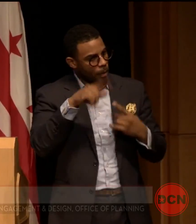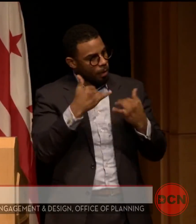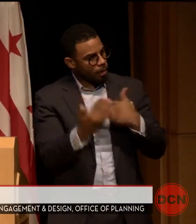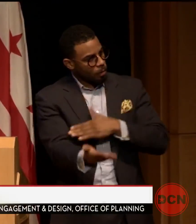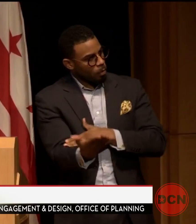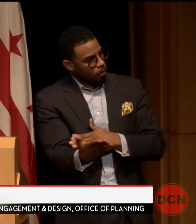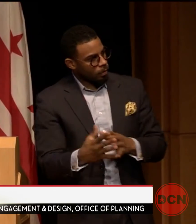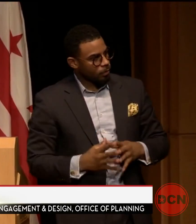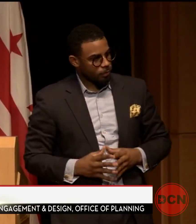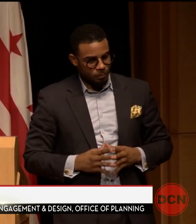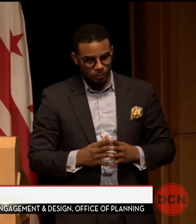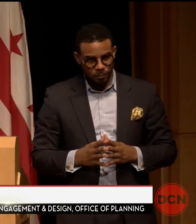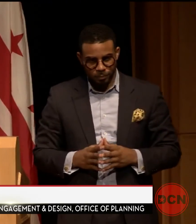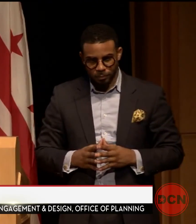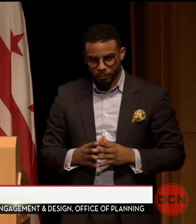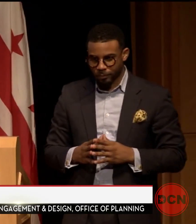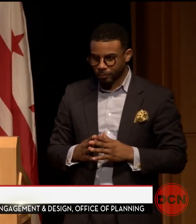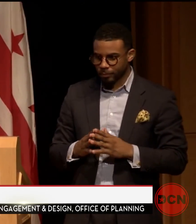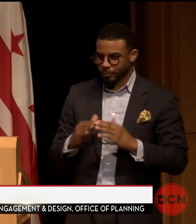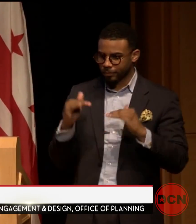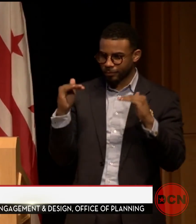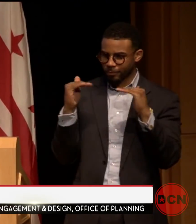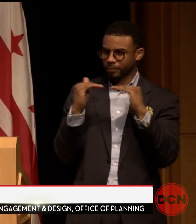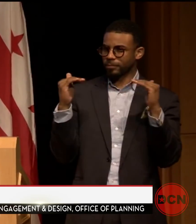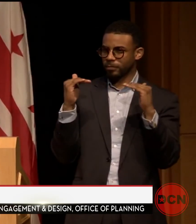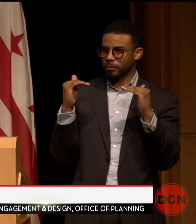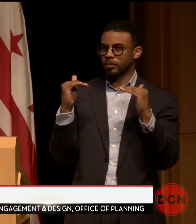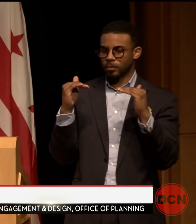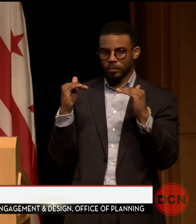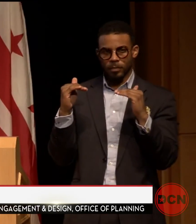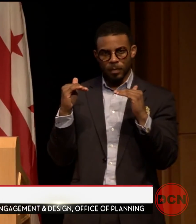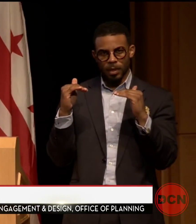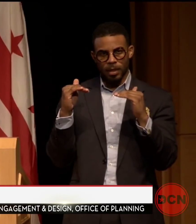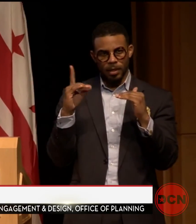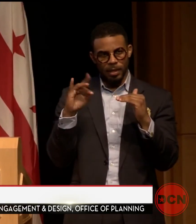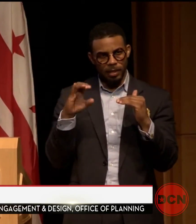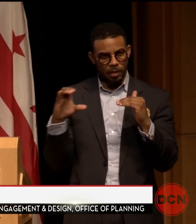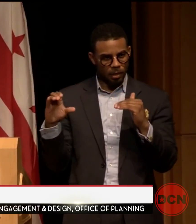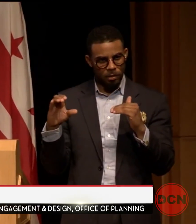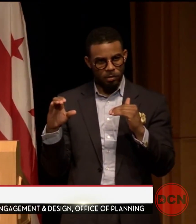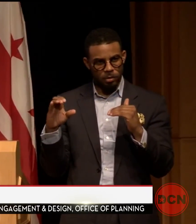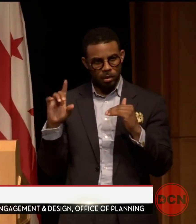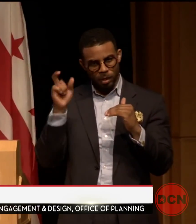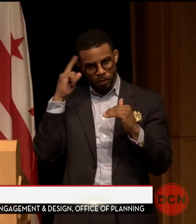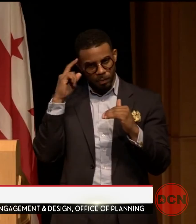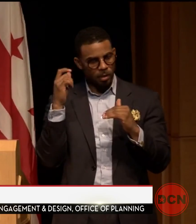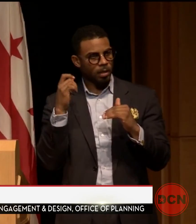MORNING. LEVERAGING DISTRICT GOVERNMENT ASSETS TO IMPROVE OUR COMMUNITIES, SUPPORTING CBE'S